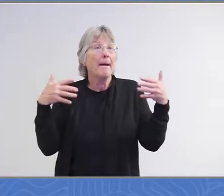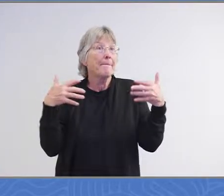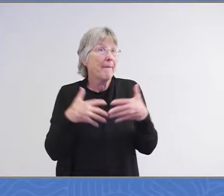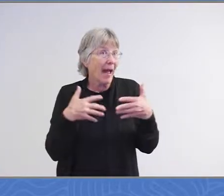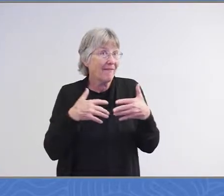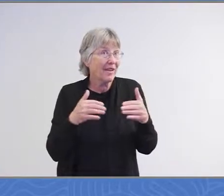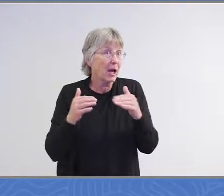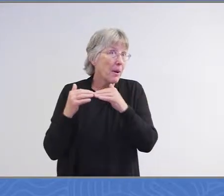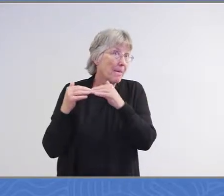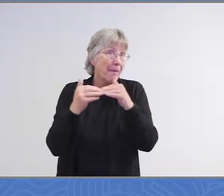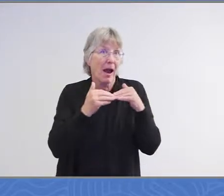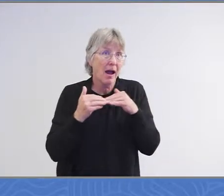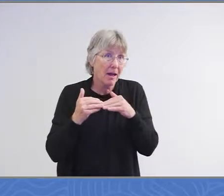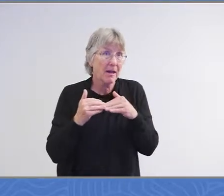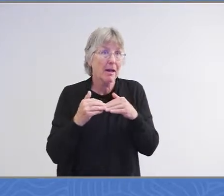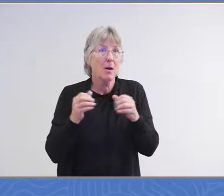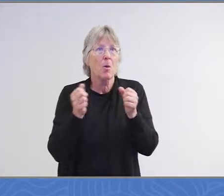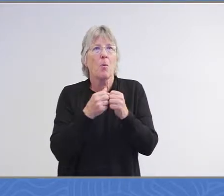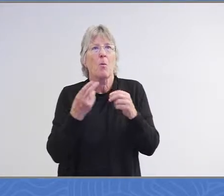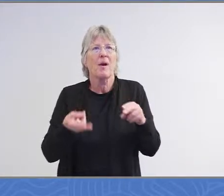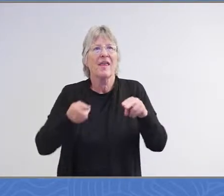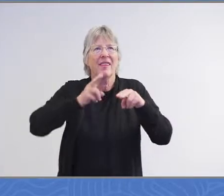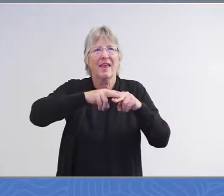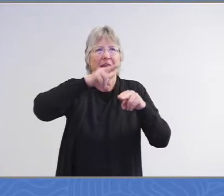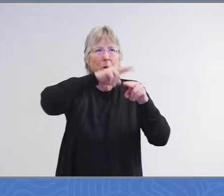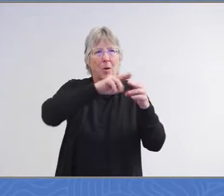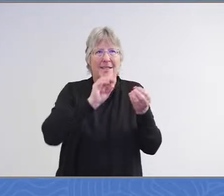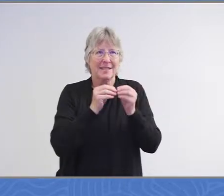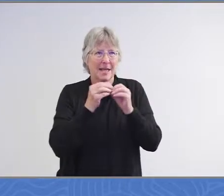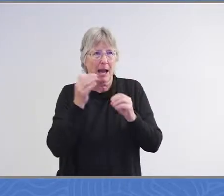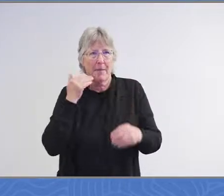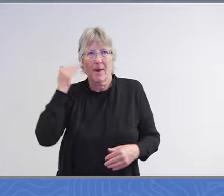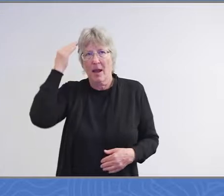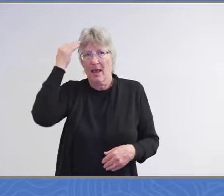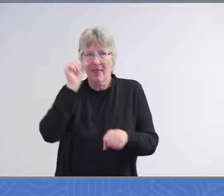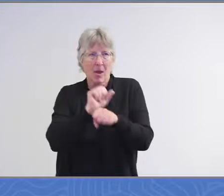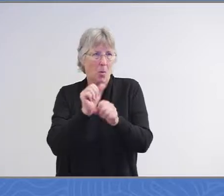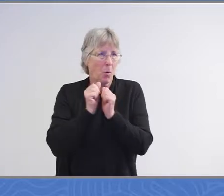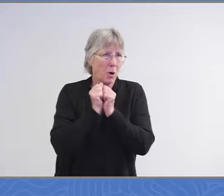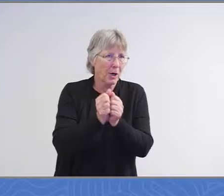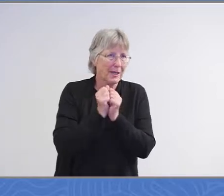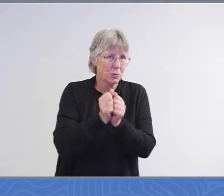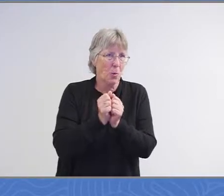is that with the increased number of adults that are working together in one classroom